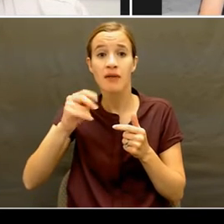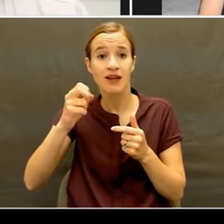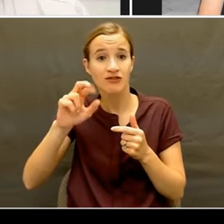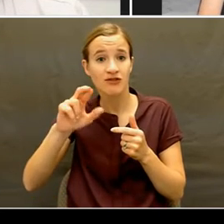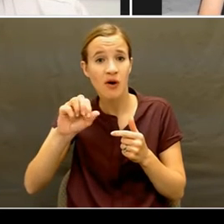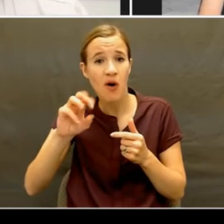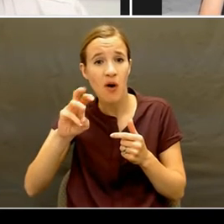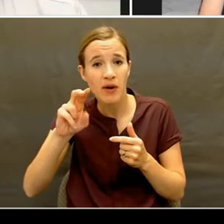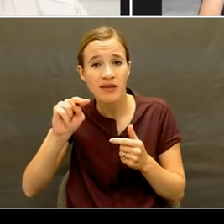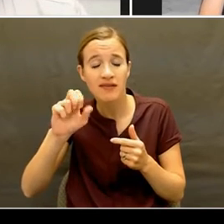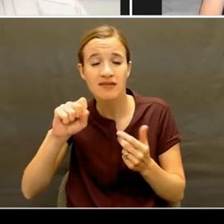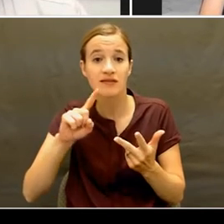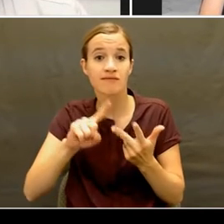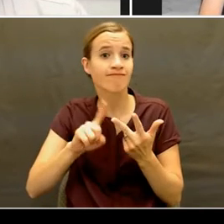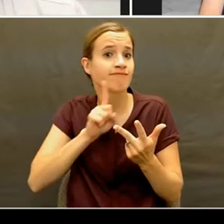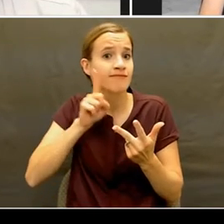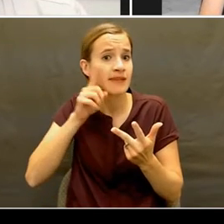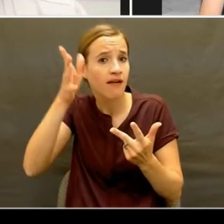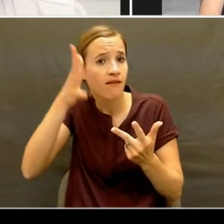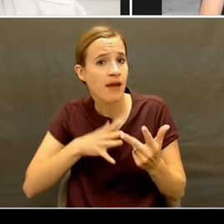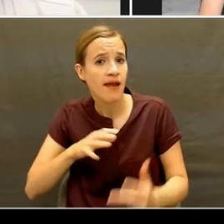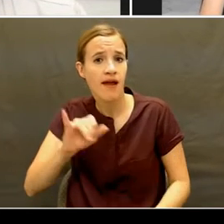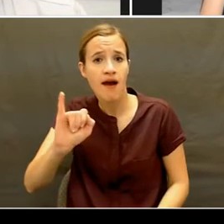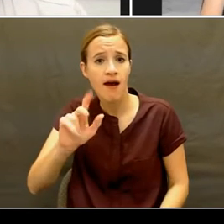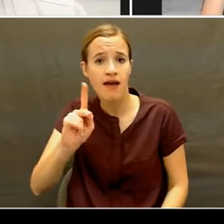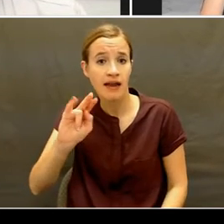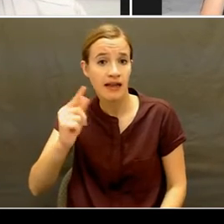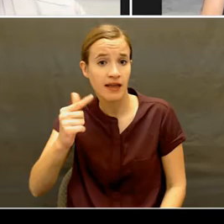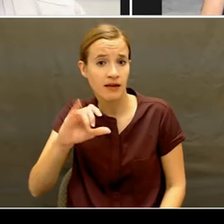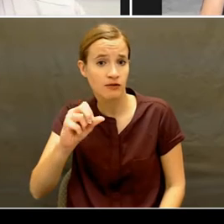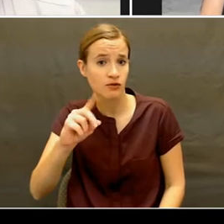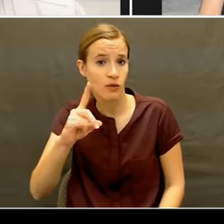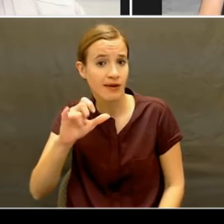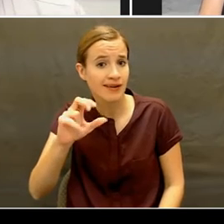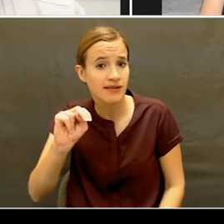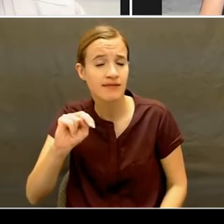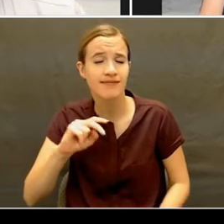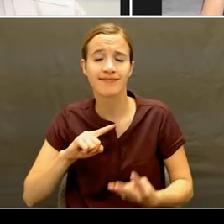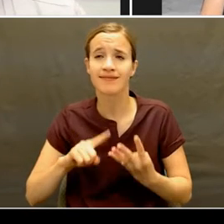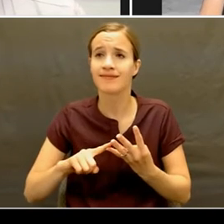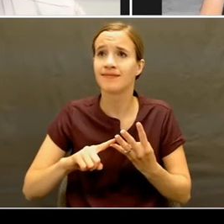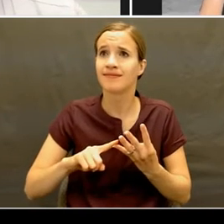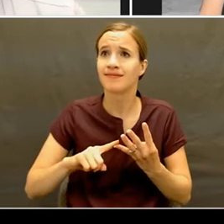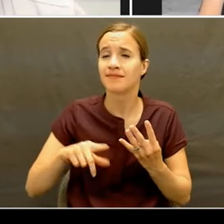I King Jordan. We had Miller, we had Paul